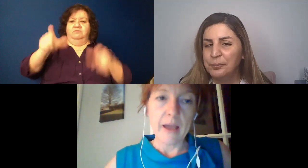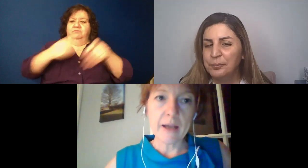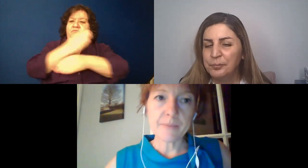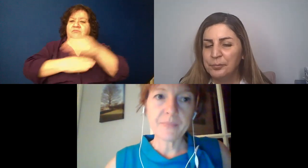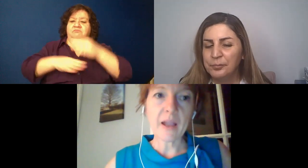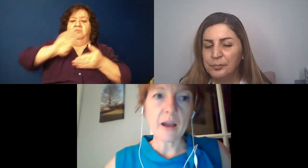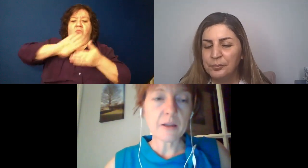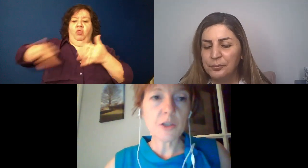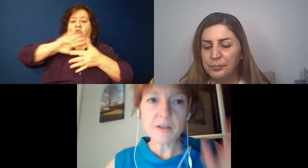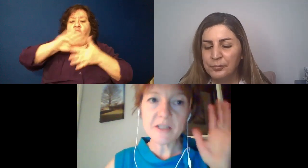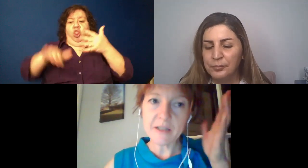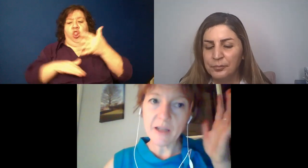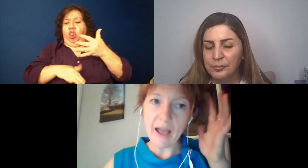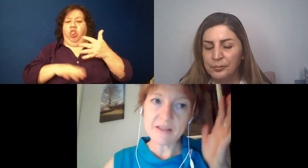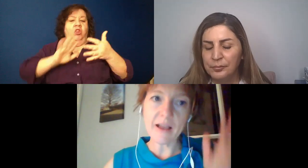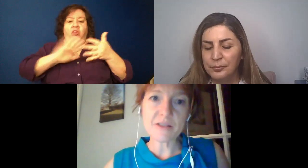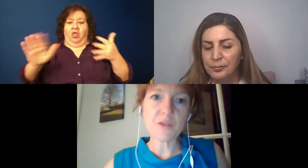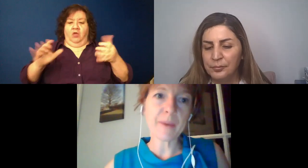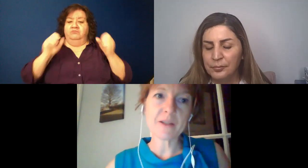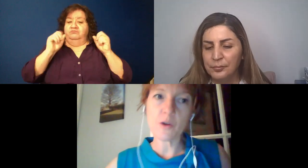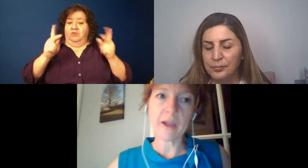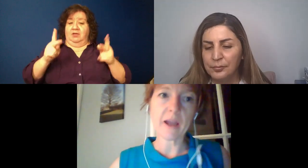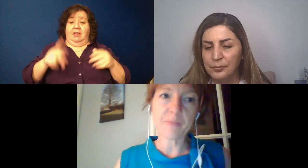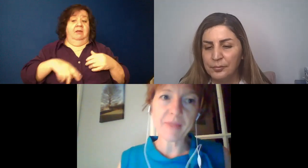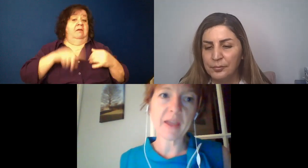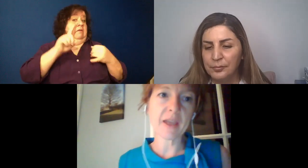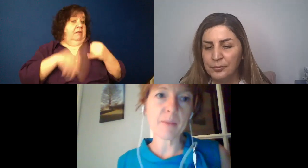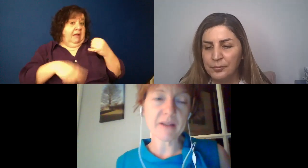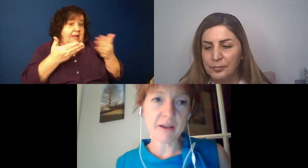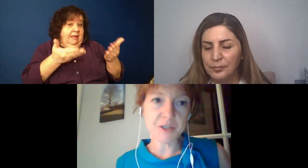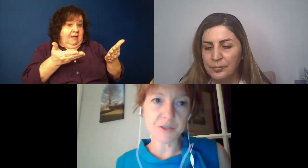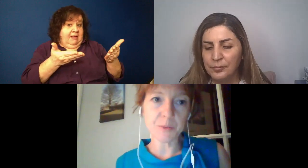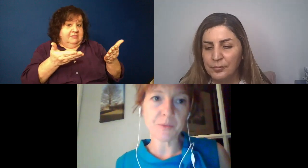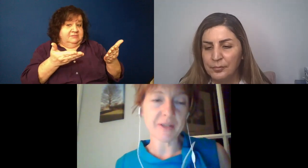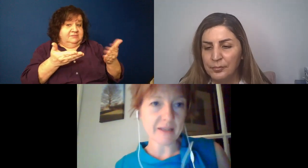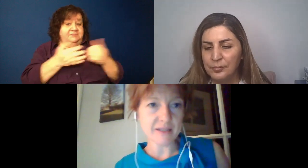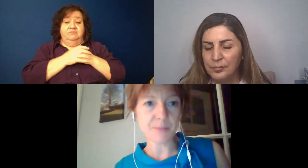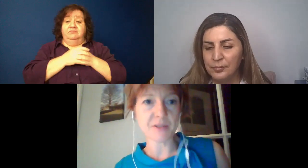um just as as you've been talking i've been thinking about how to do the next steps in